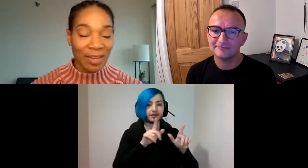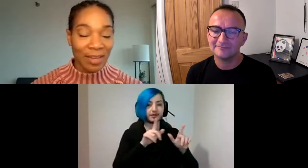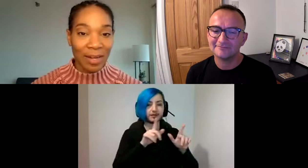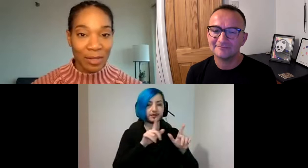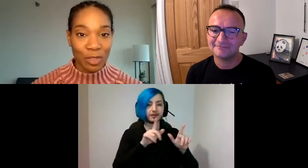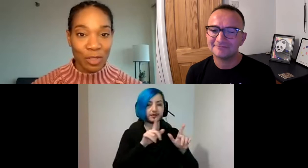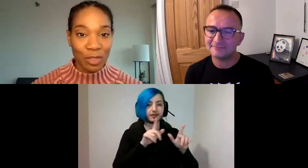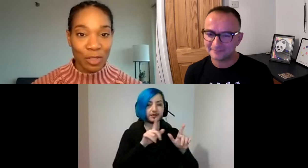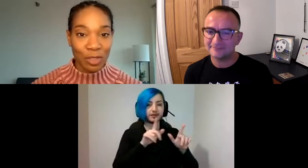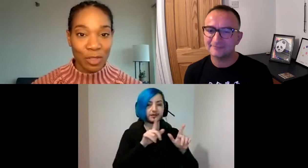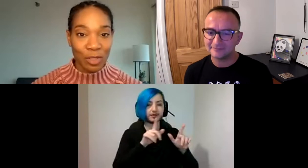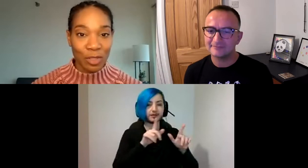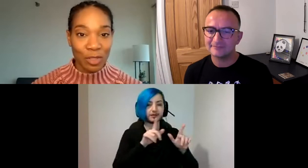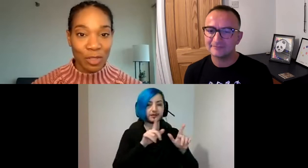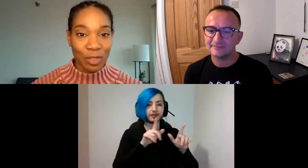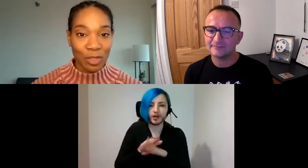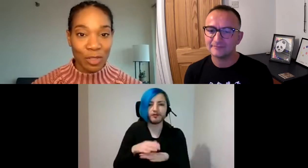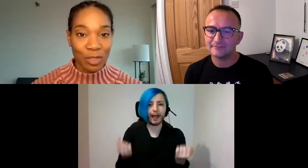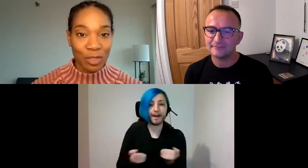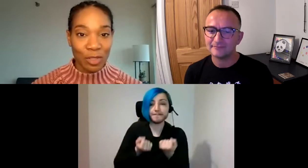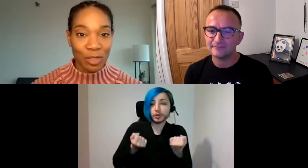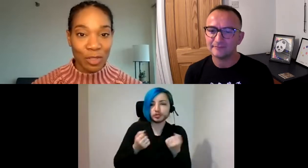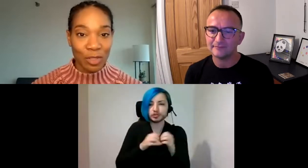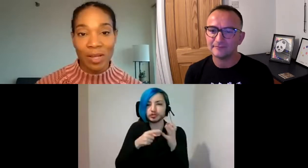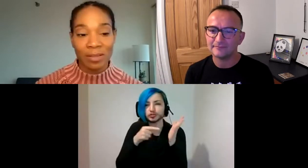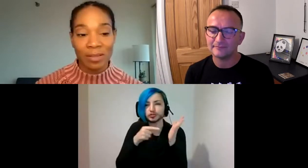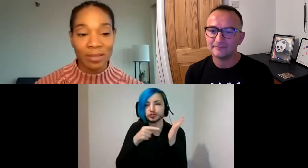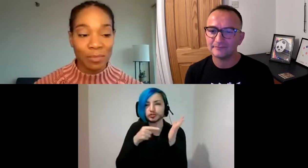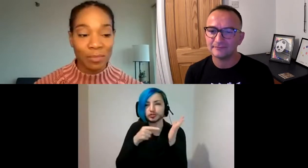not want to present herself in a way that was just